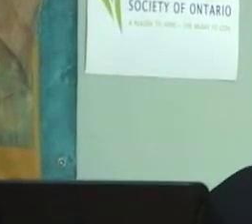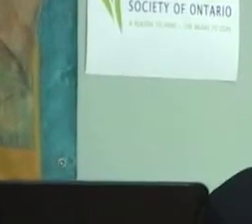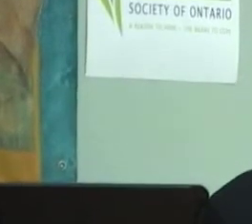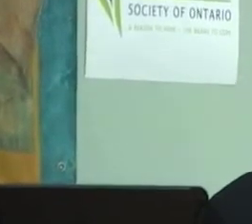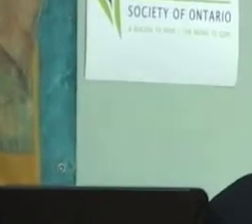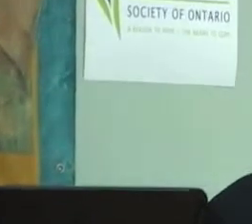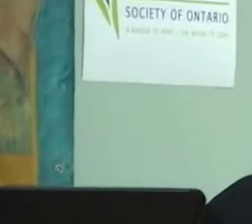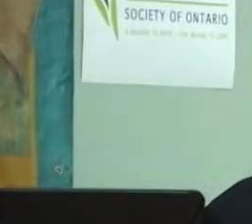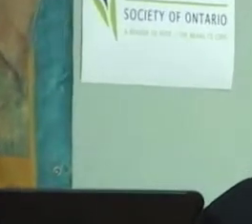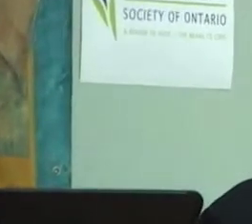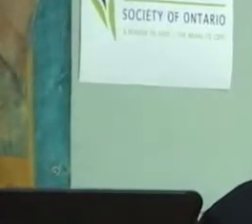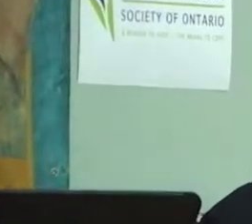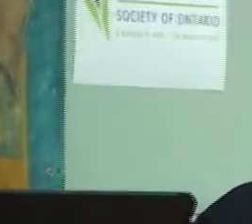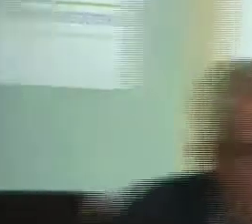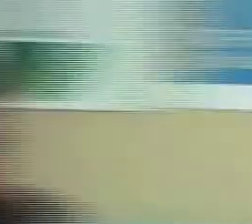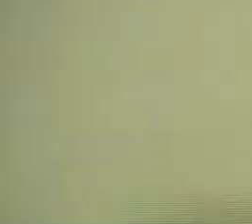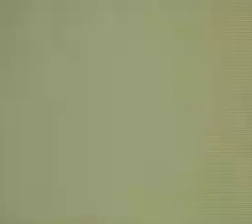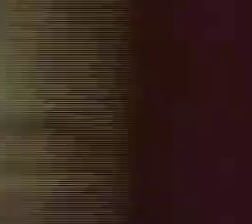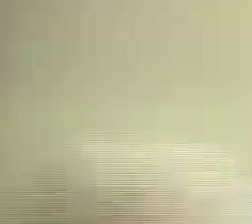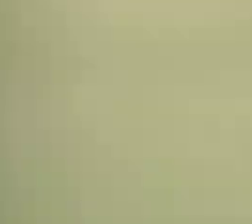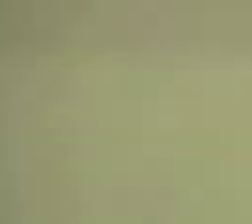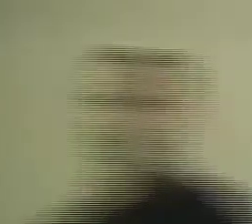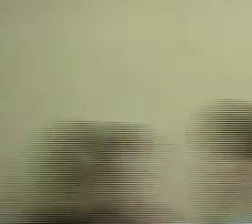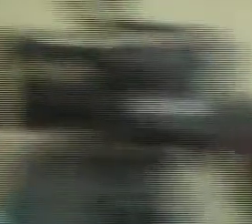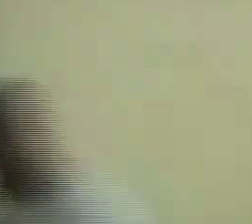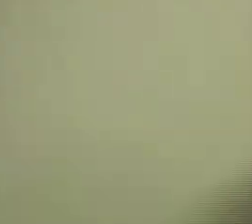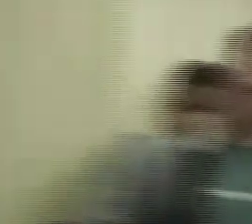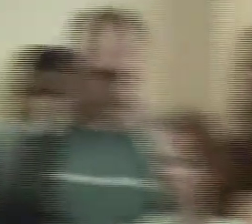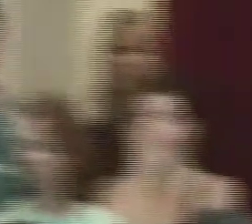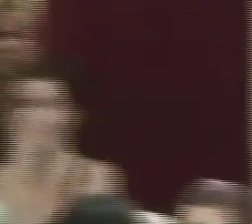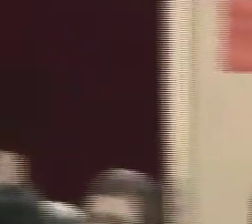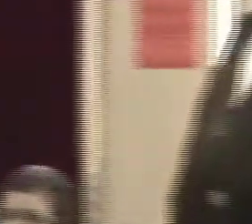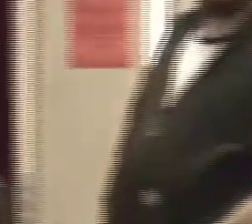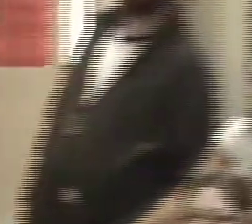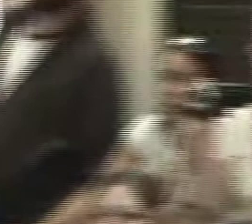which have been hidden from us by Health Canada for the last 40 years